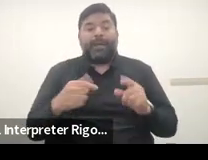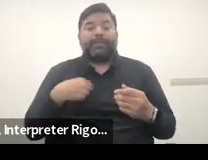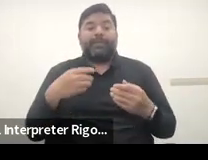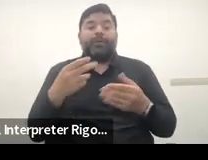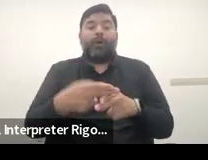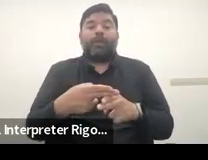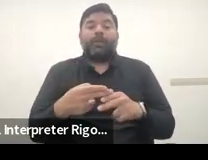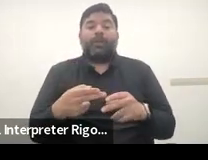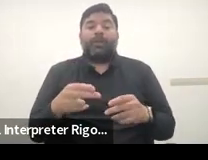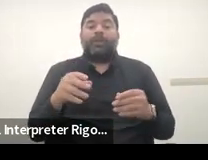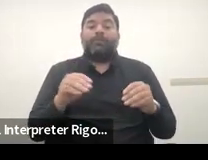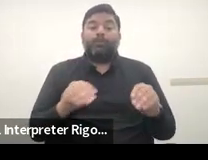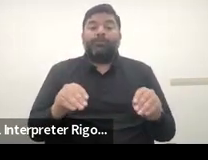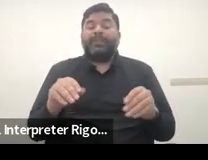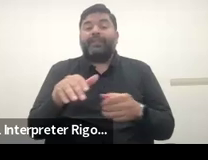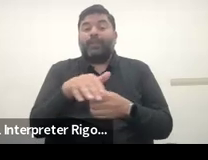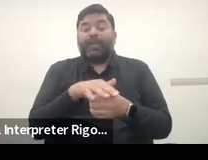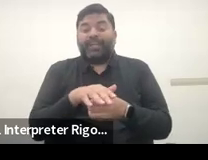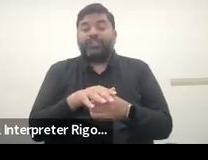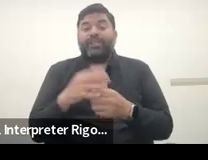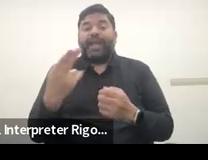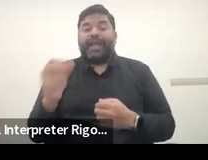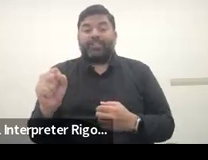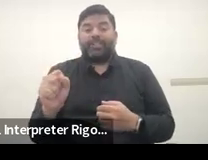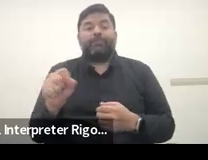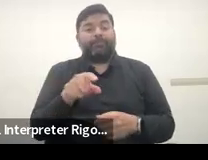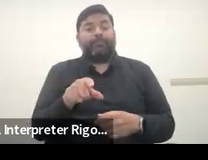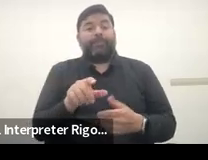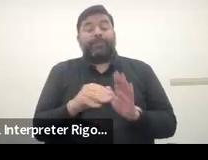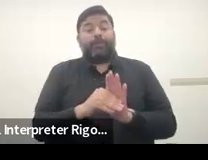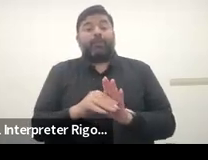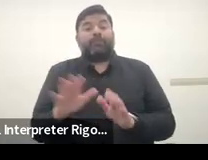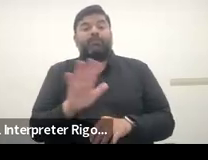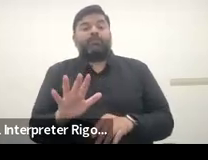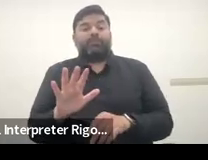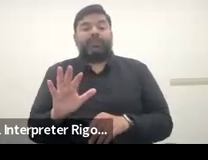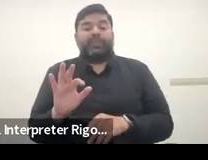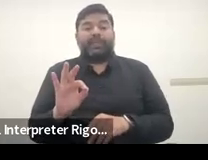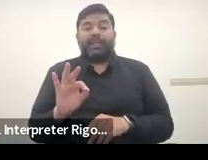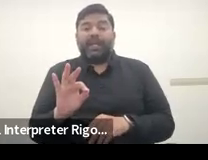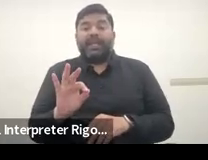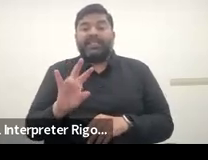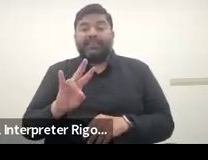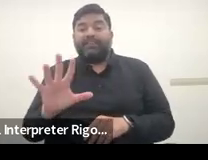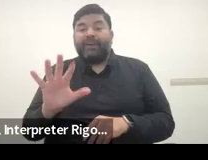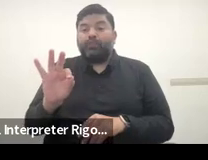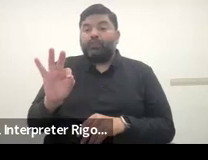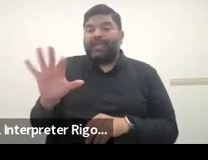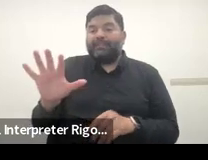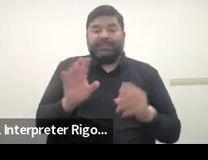The accuracies for the model are between 75 and 95% accuracy, so reasonably okay. And in blue we